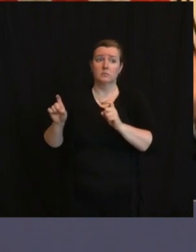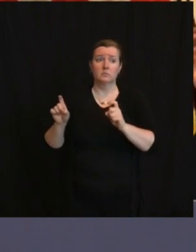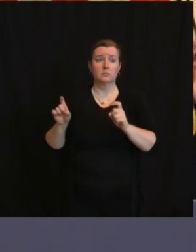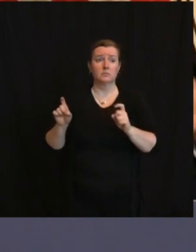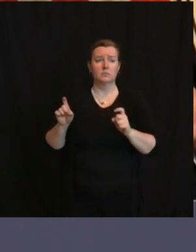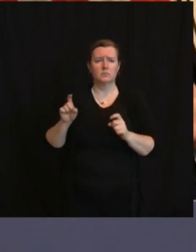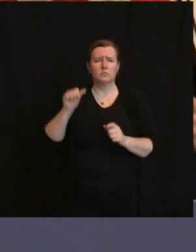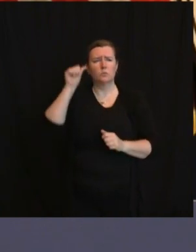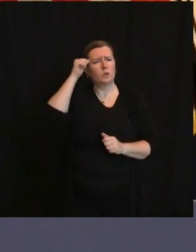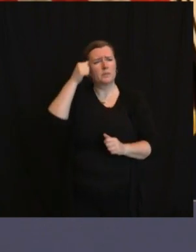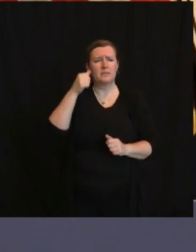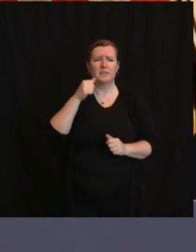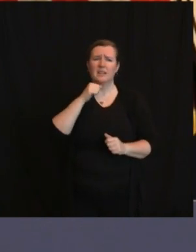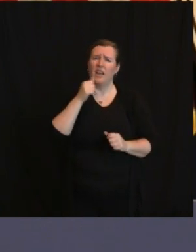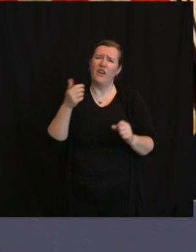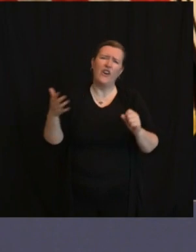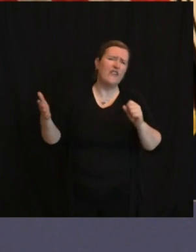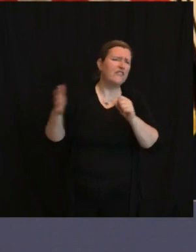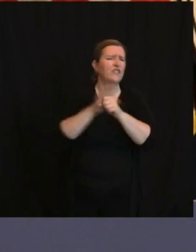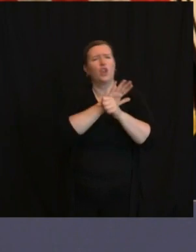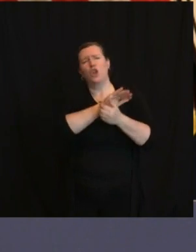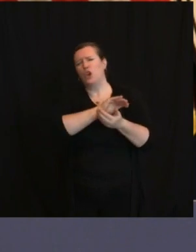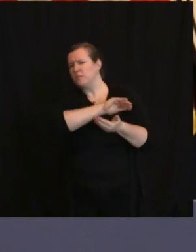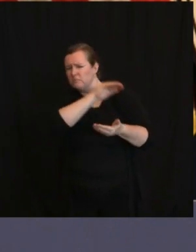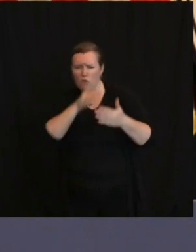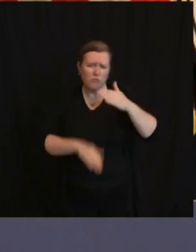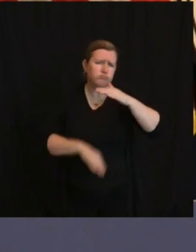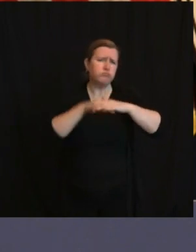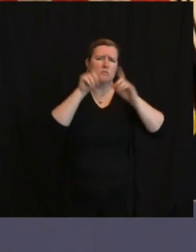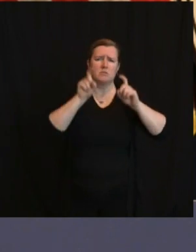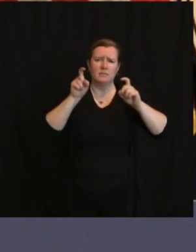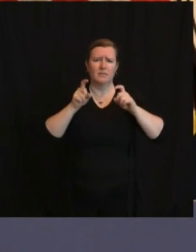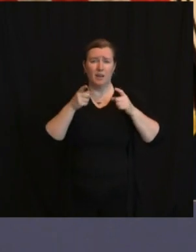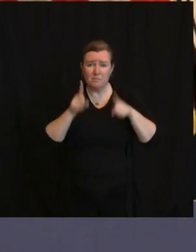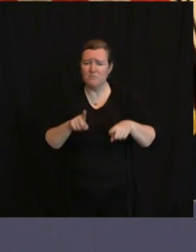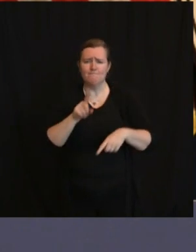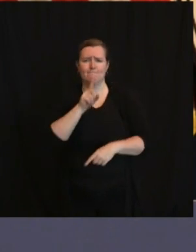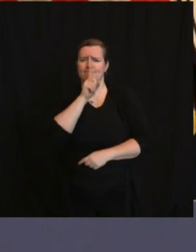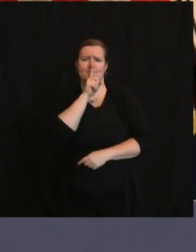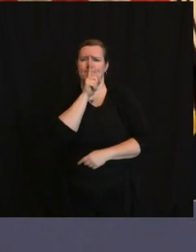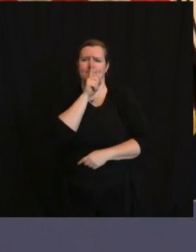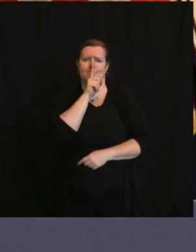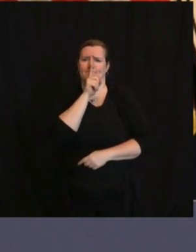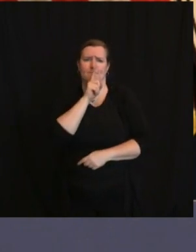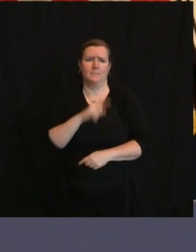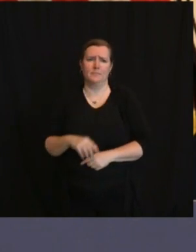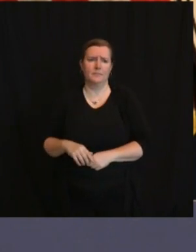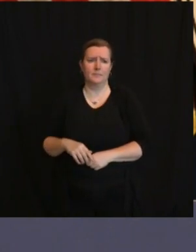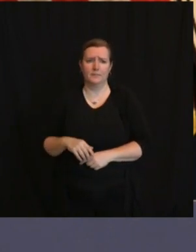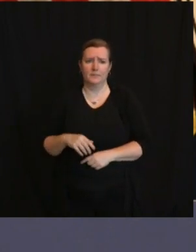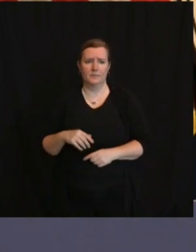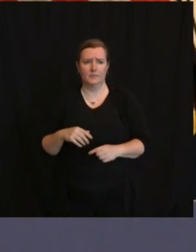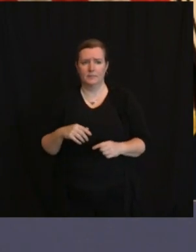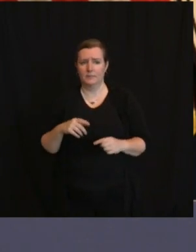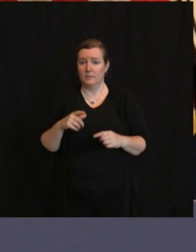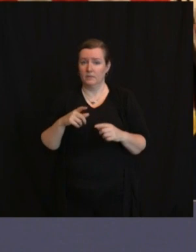SO, WHEN WE RIGHTFULLY POINT OUT THAT THE NUMBER OF POSITIVE TESTS IS NOT THE DENOMINATOR,